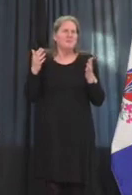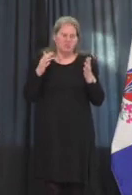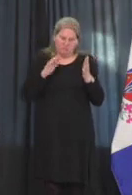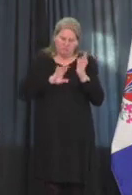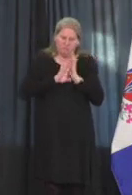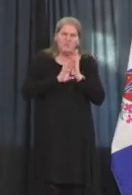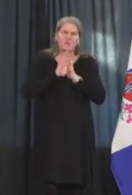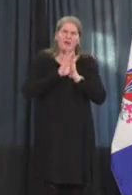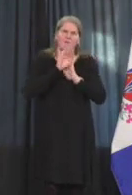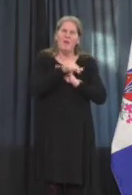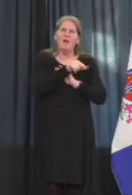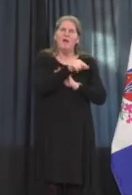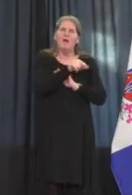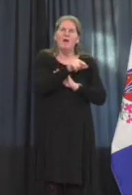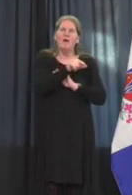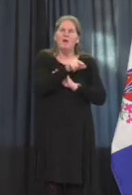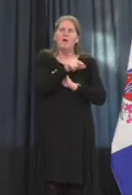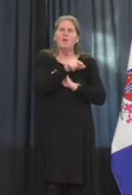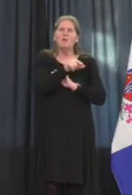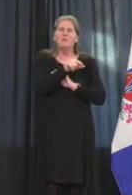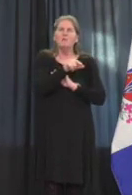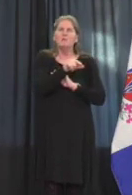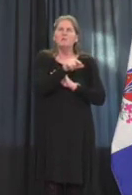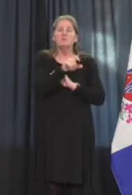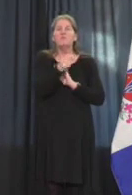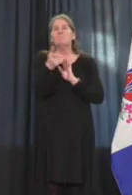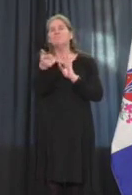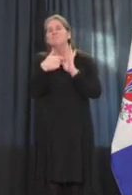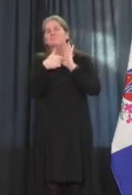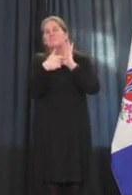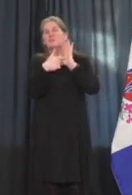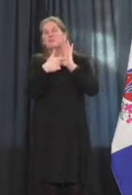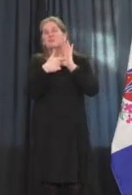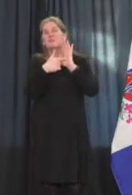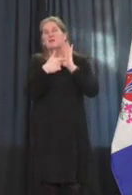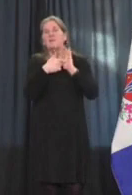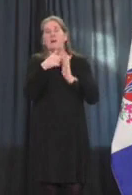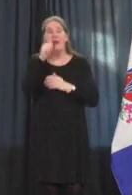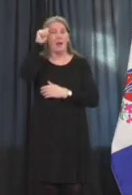SO, YOU KNOW, FOR EXAMPLE, WHERE THE ALASKA HIGHWAY COMES INTO